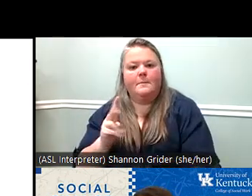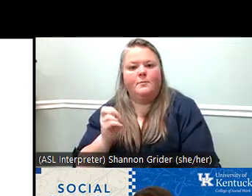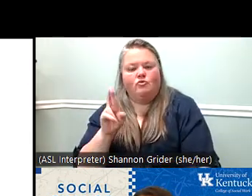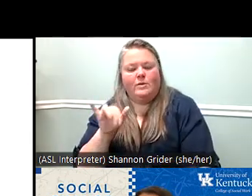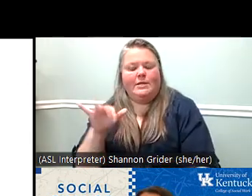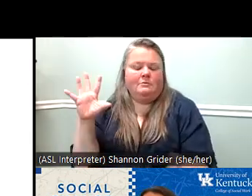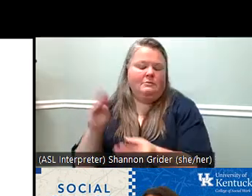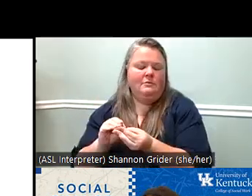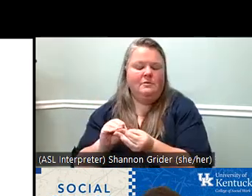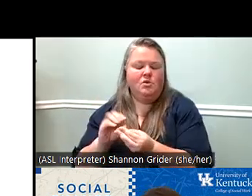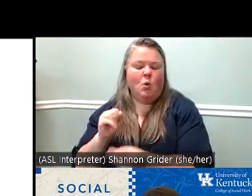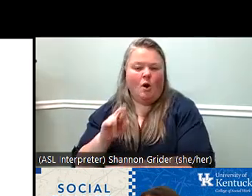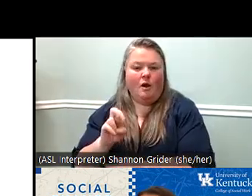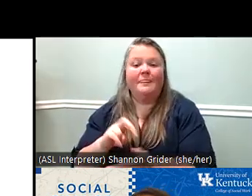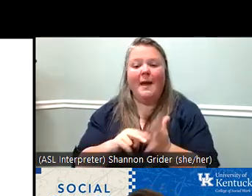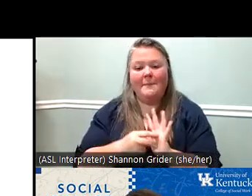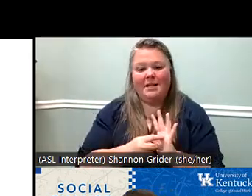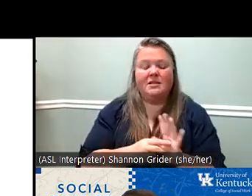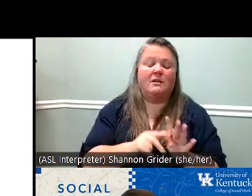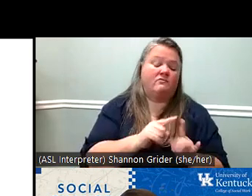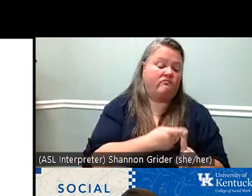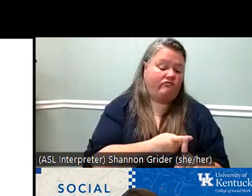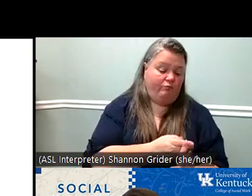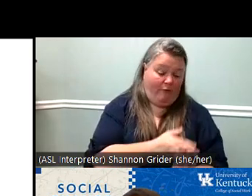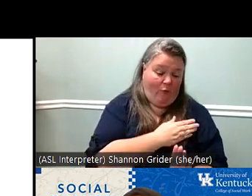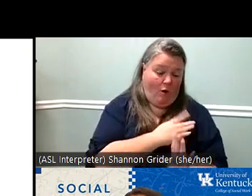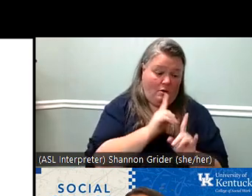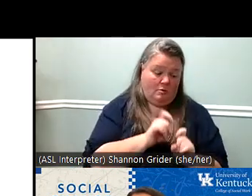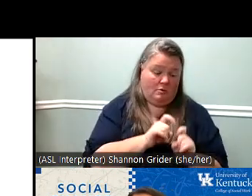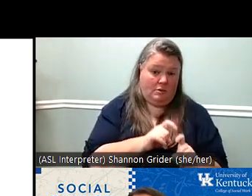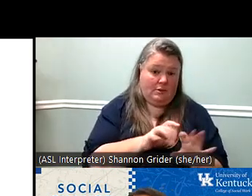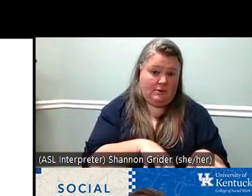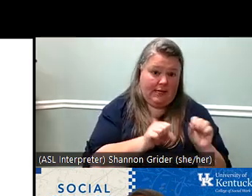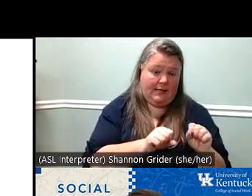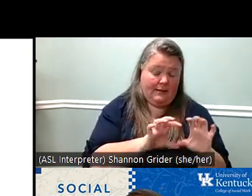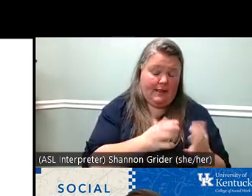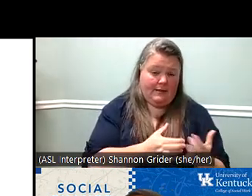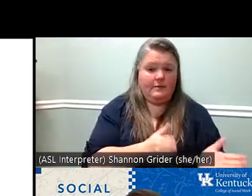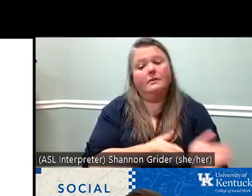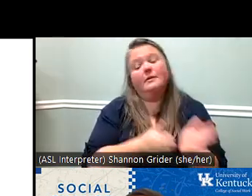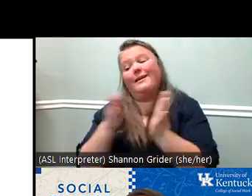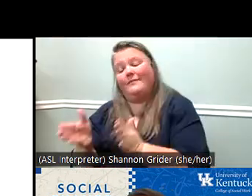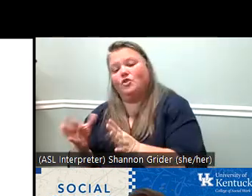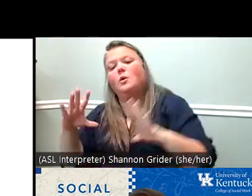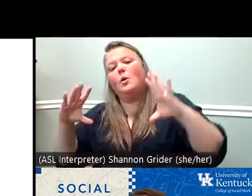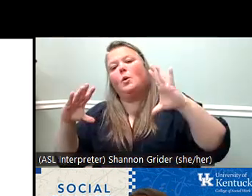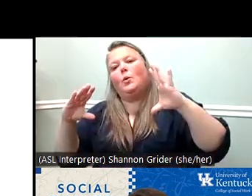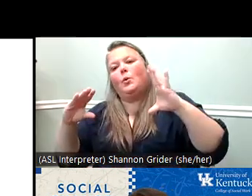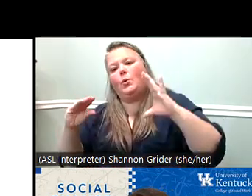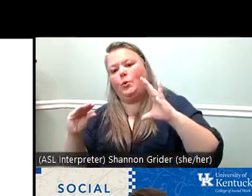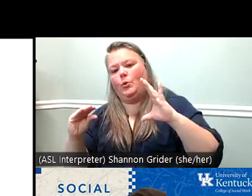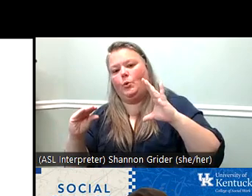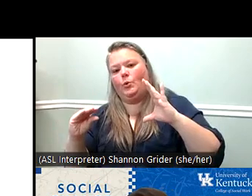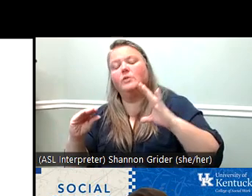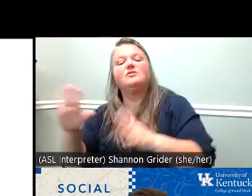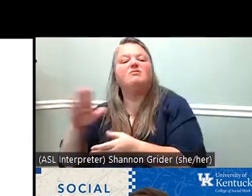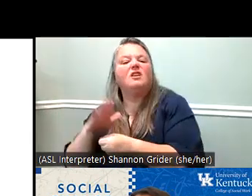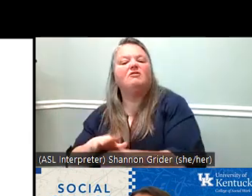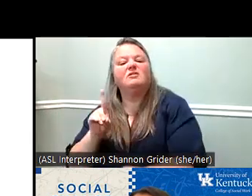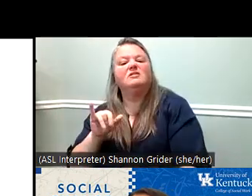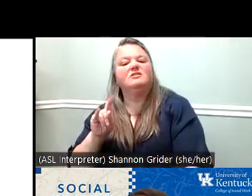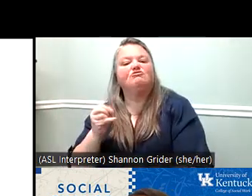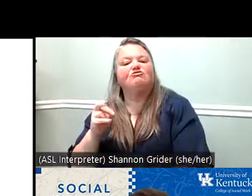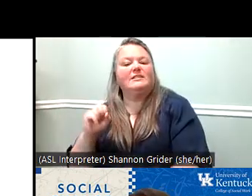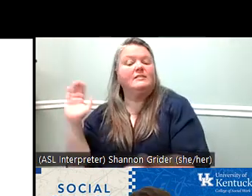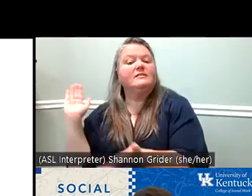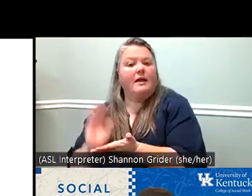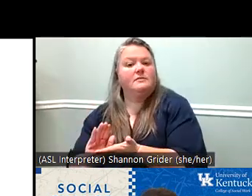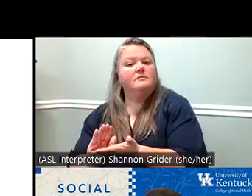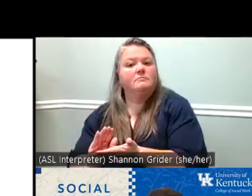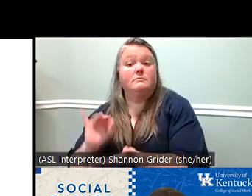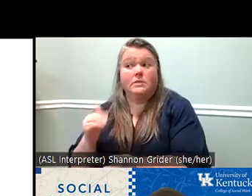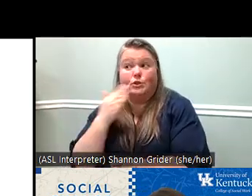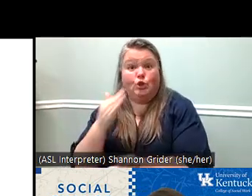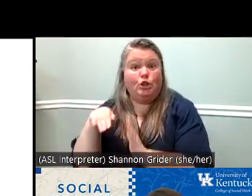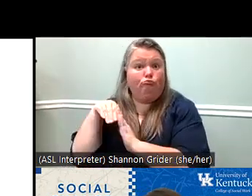SEE A DECREASE IN THE SUM SCORE, AND THAT'S WHAT WE'RE SEEING. NOT A HUGE DIFFERENCE THERE, BUT WE'RE SEEING A TREND THAT THERE'S A DECREASE IN THE SUMMARY SCORE,